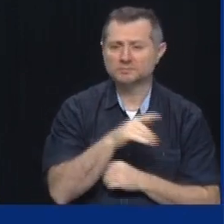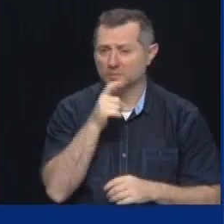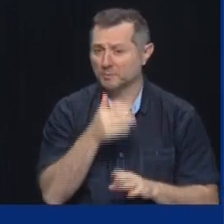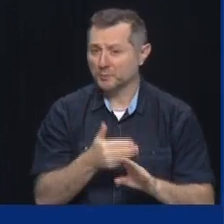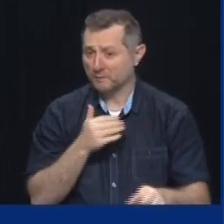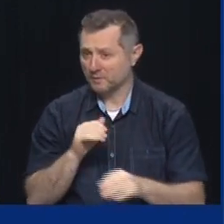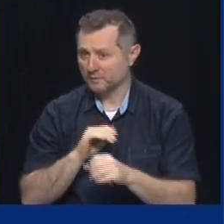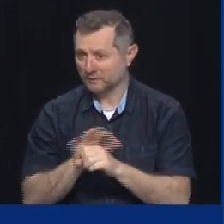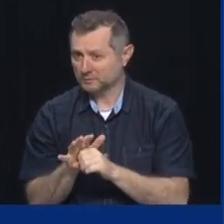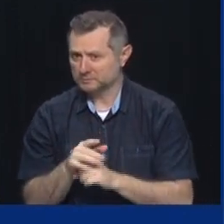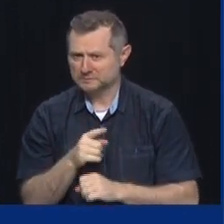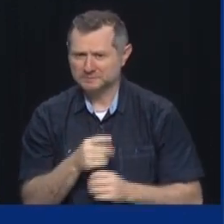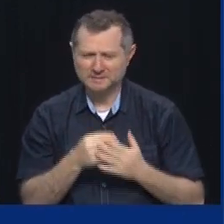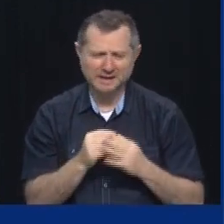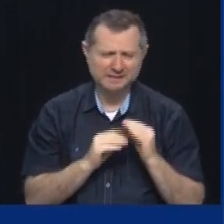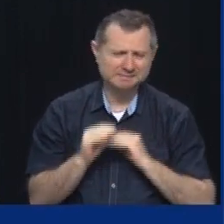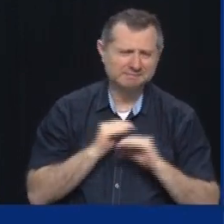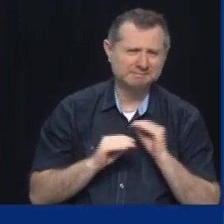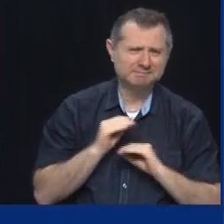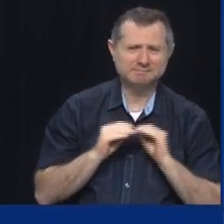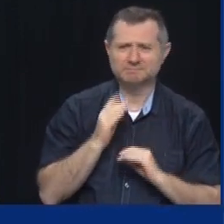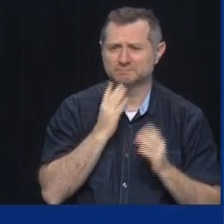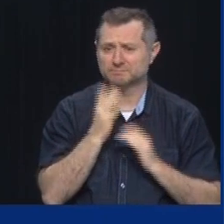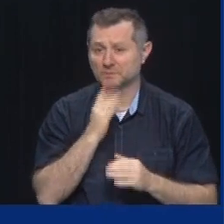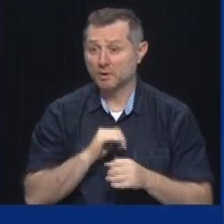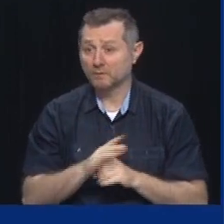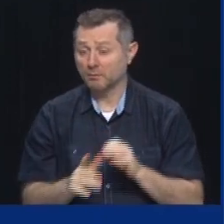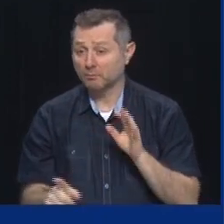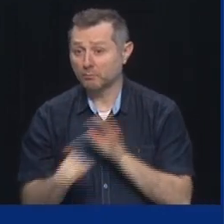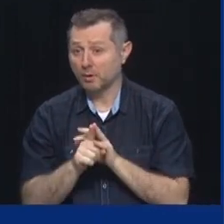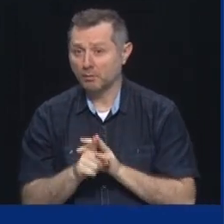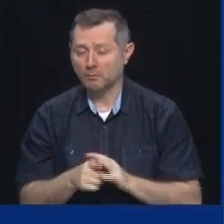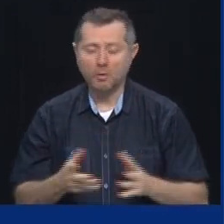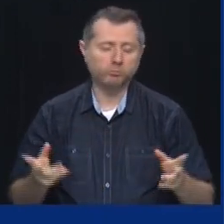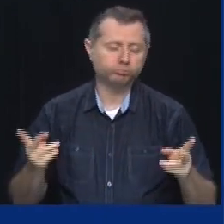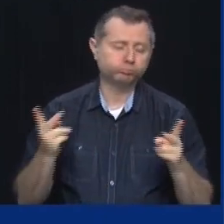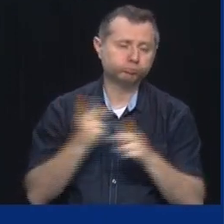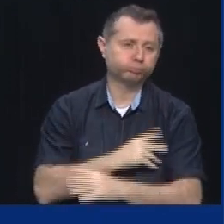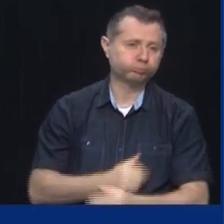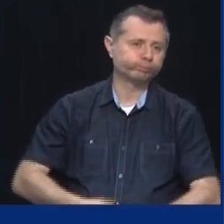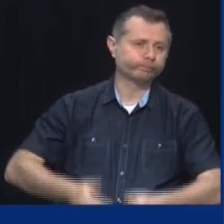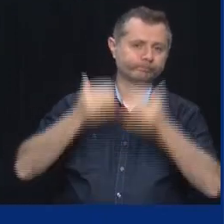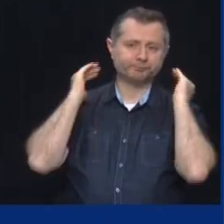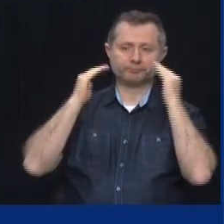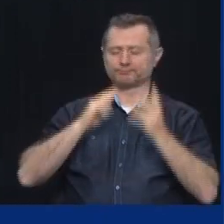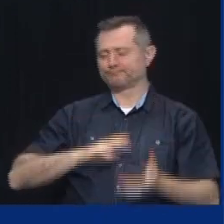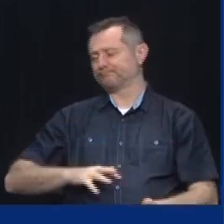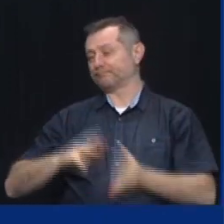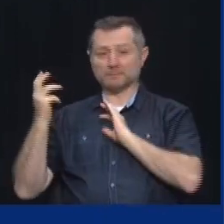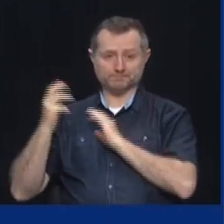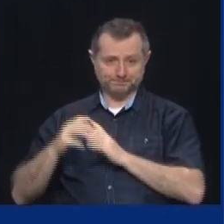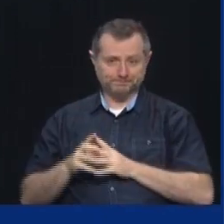DAMAGE WAS DONE DURING COVID. UNFORTUNATELY, A LOT OF PEOPLE